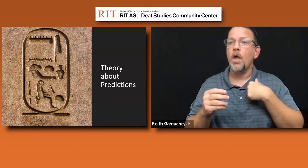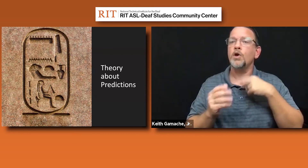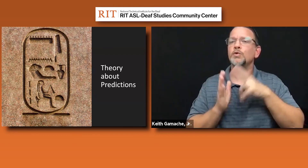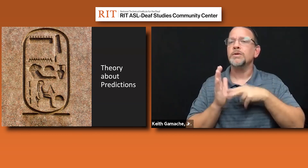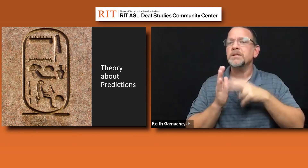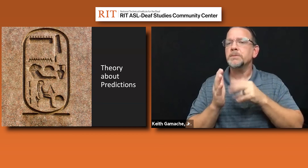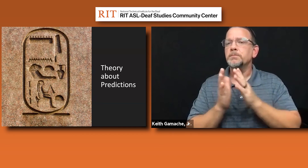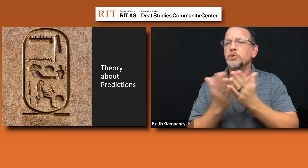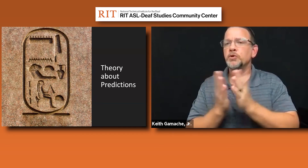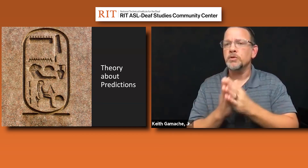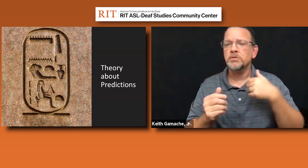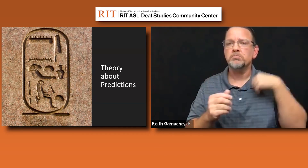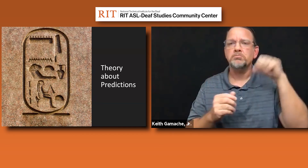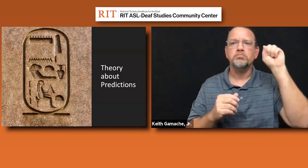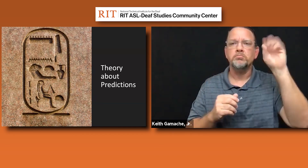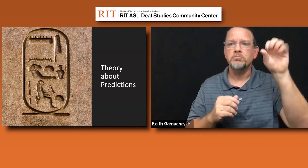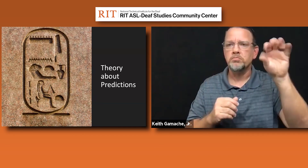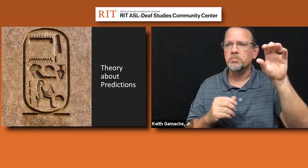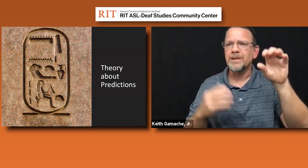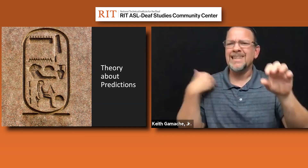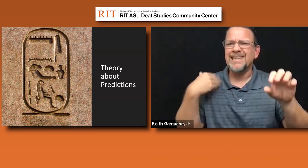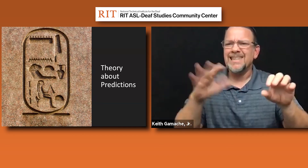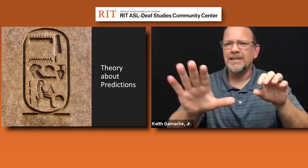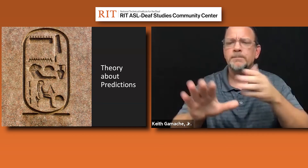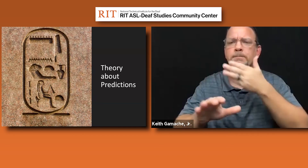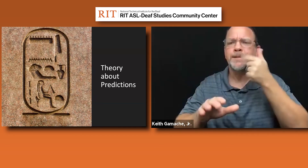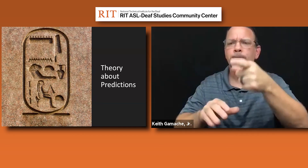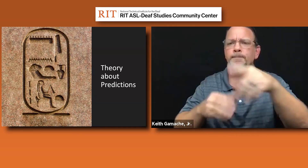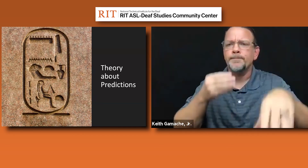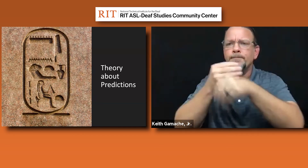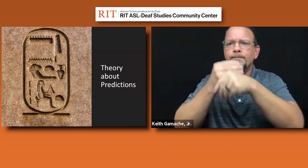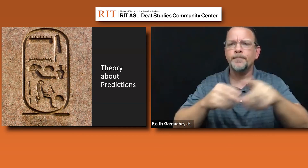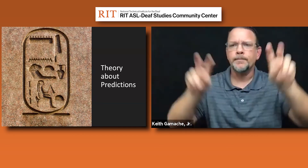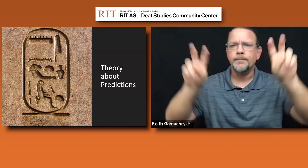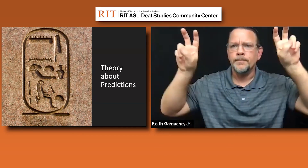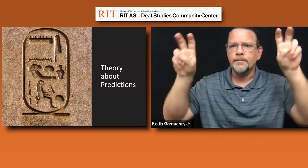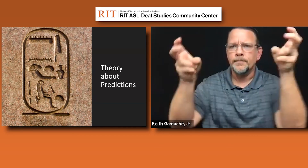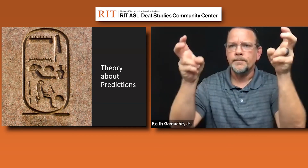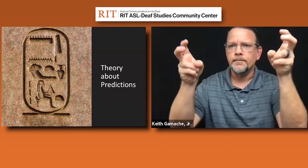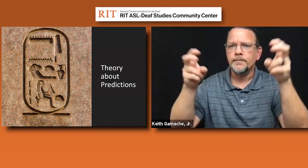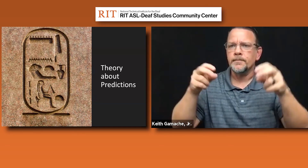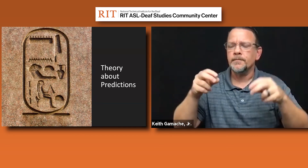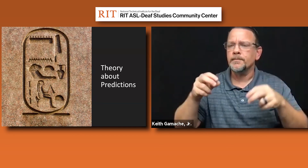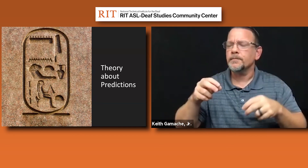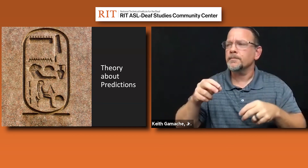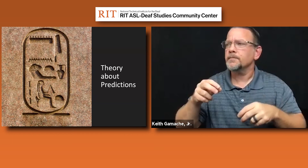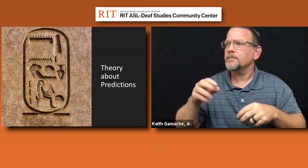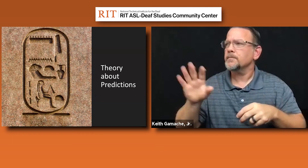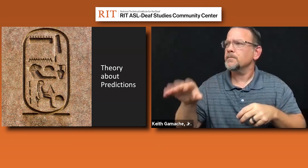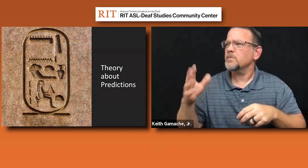so, for example, if I'm reading a book and I just start with the content, someone might say,